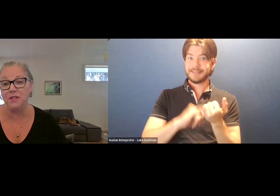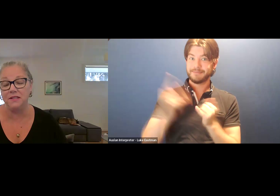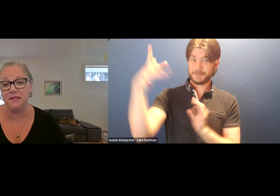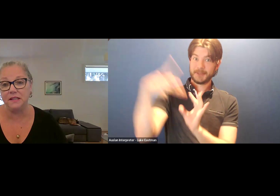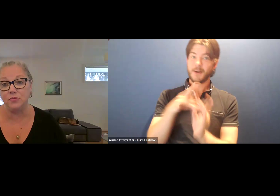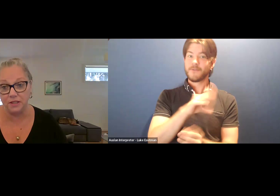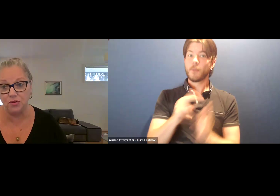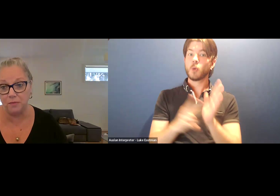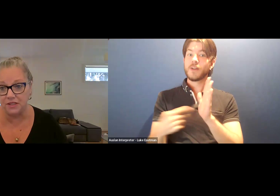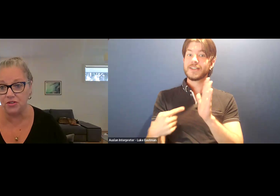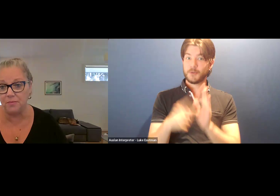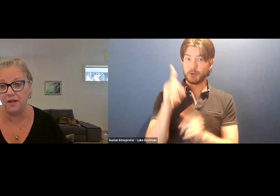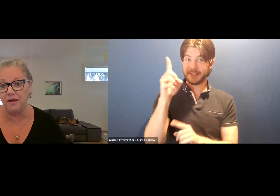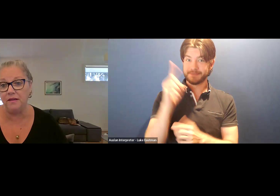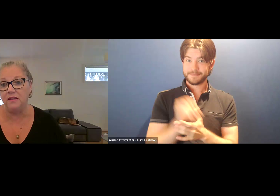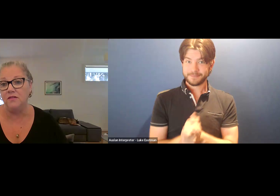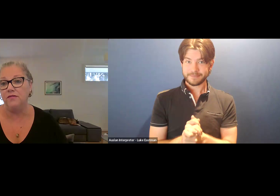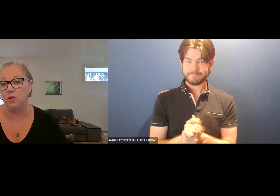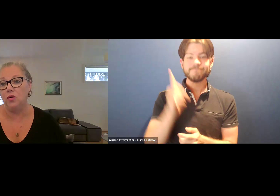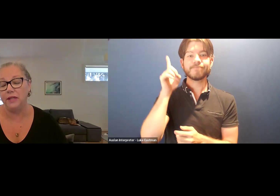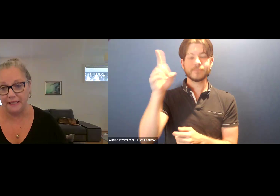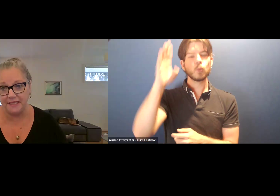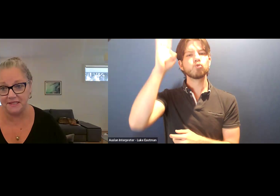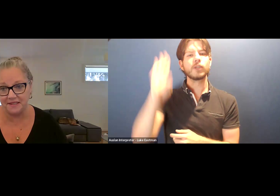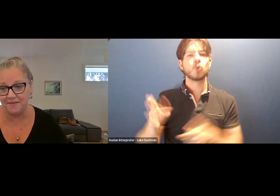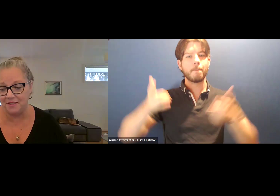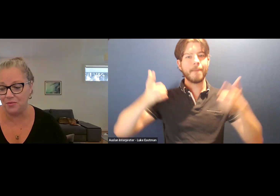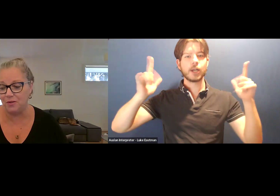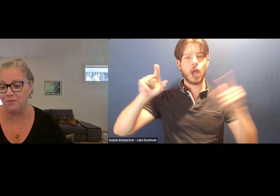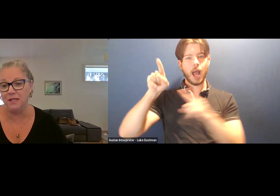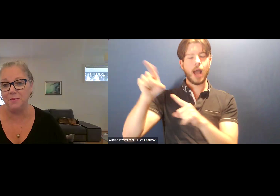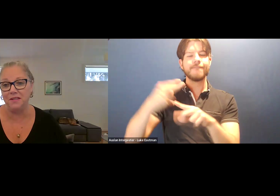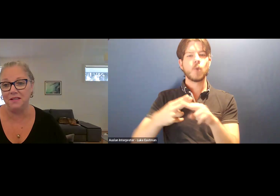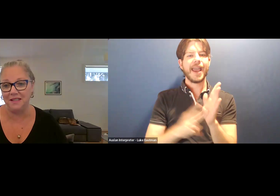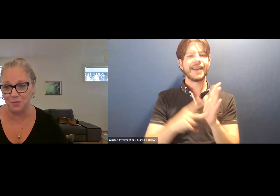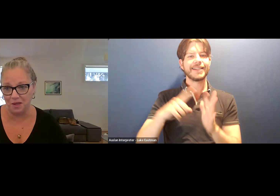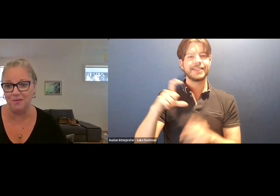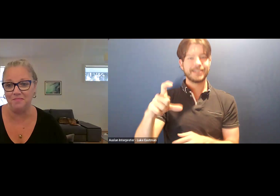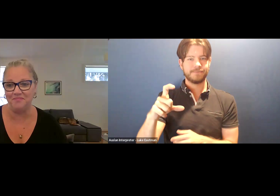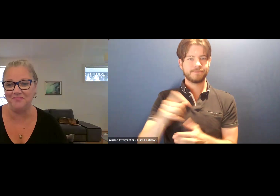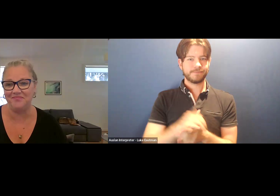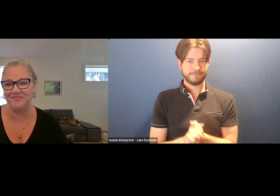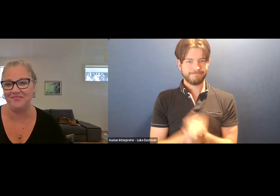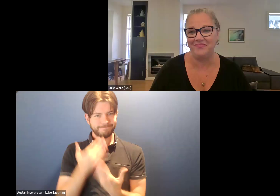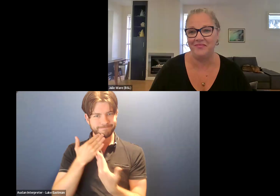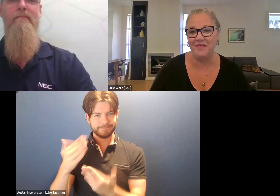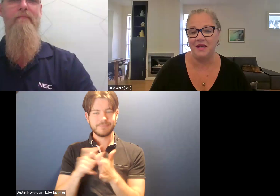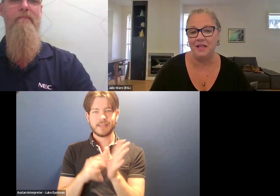Damien is the Regional Manager up there